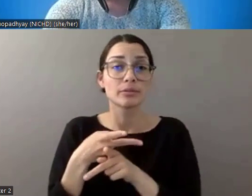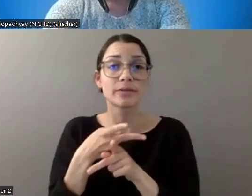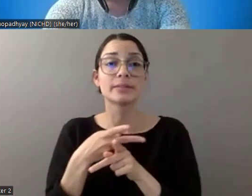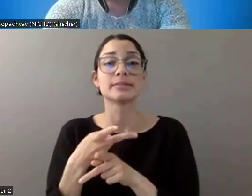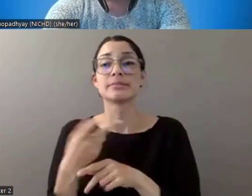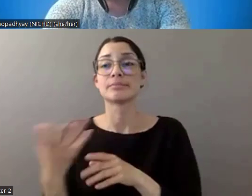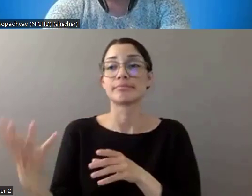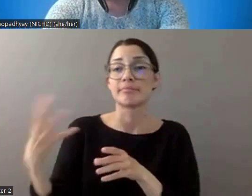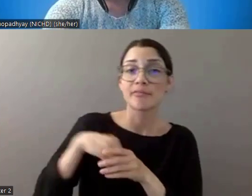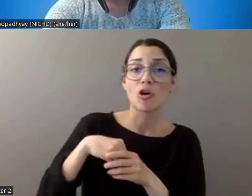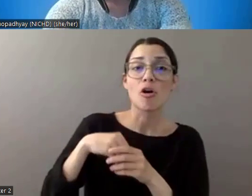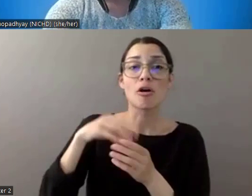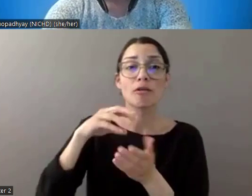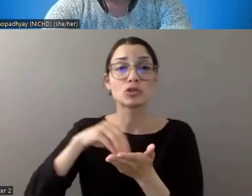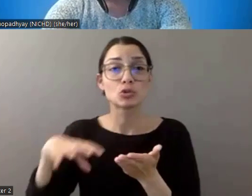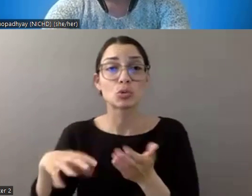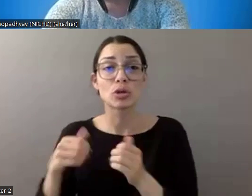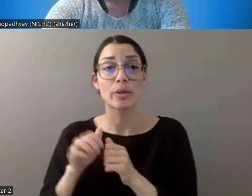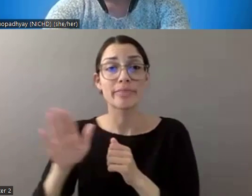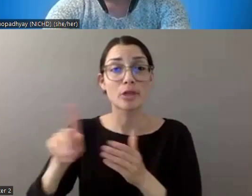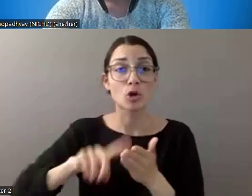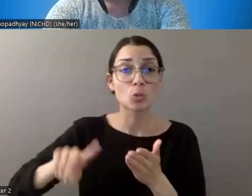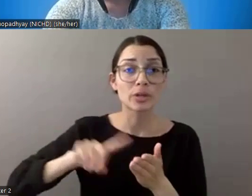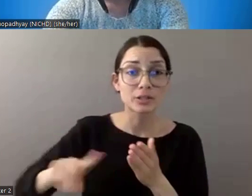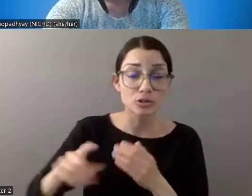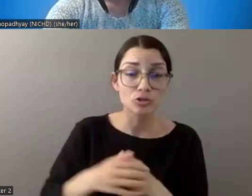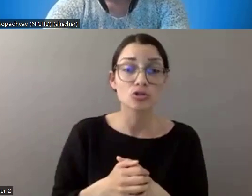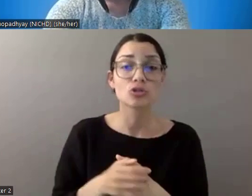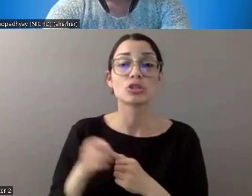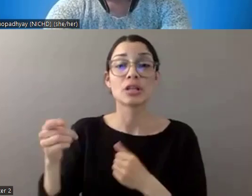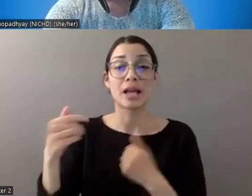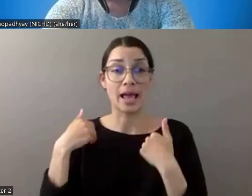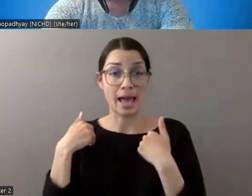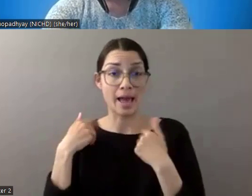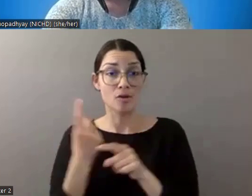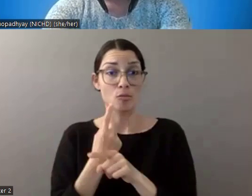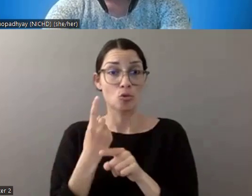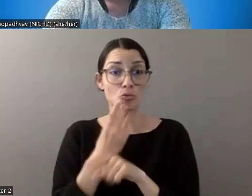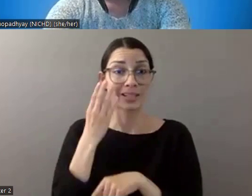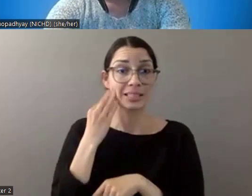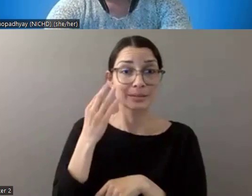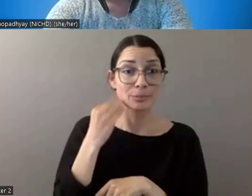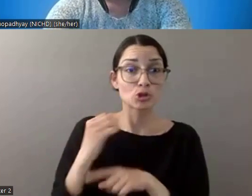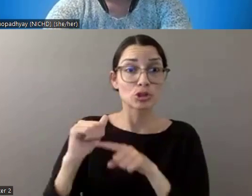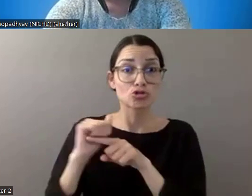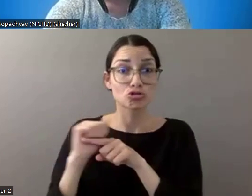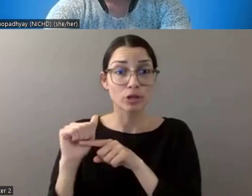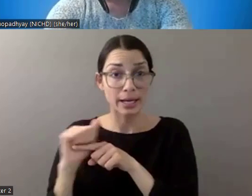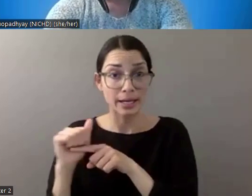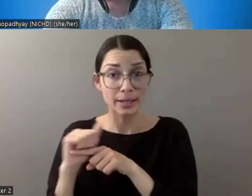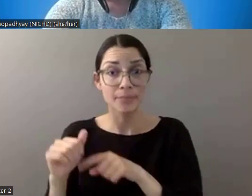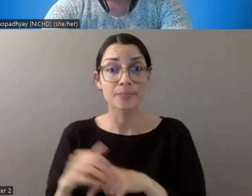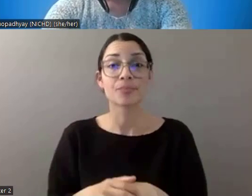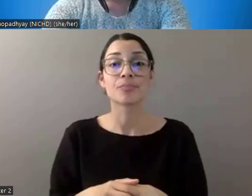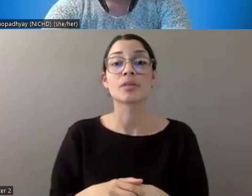Do they have the appropriate scientific experience and training? Please note that early stages investigator